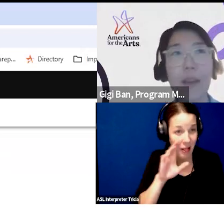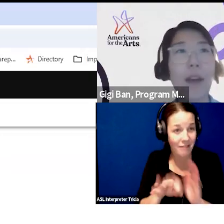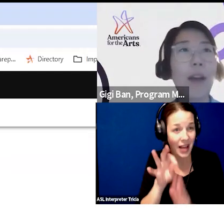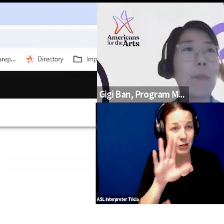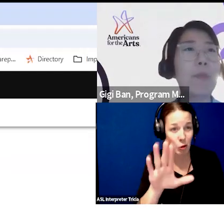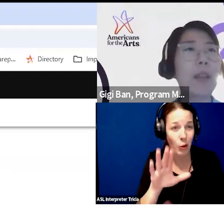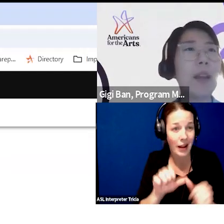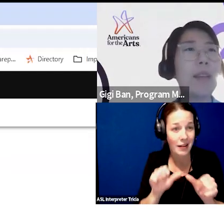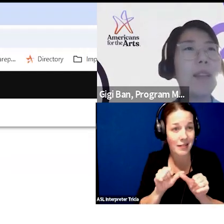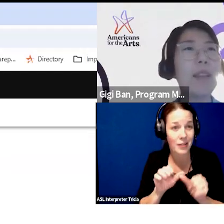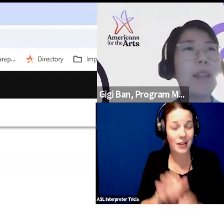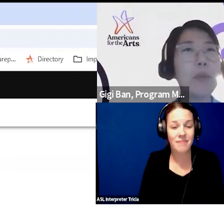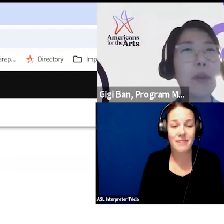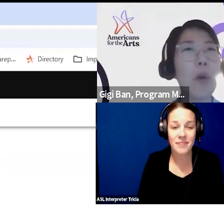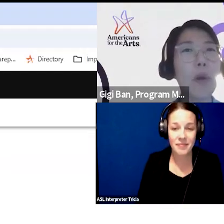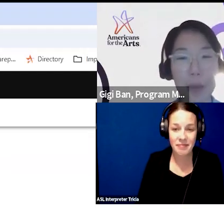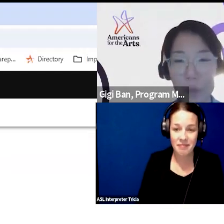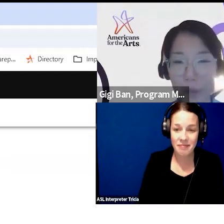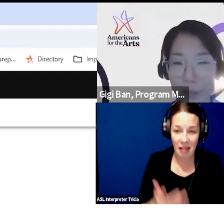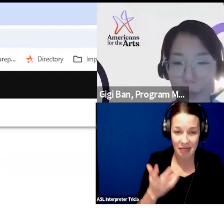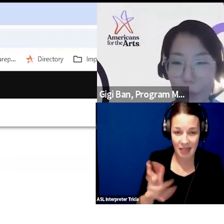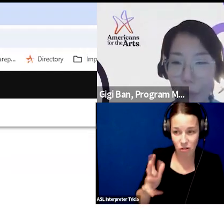I think that was all I wanted to go over.